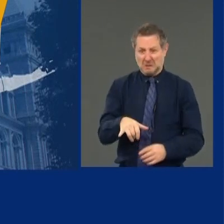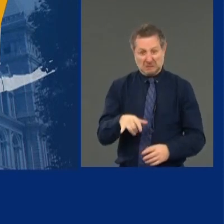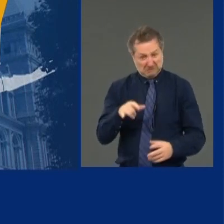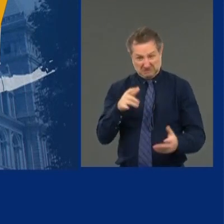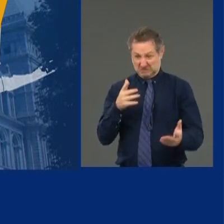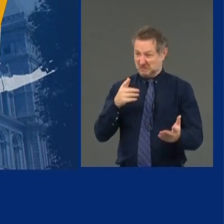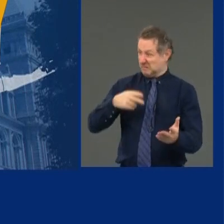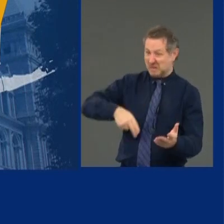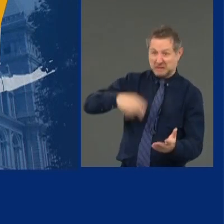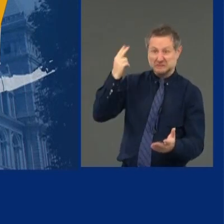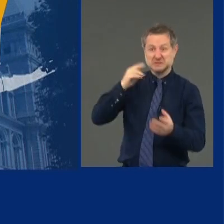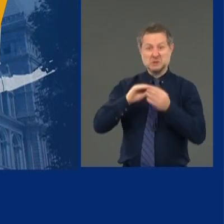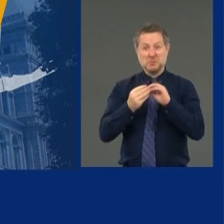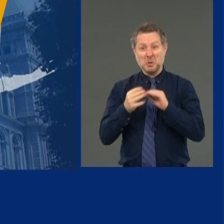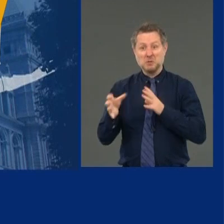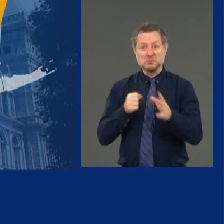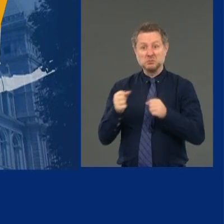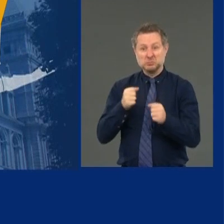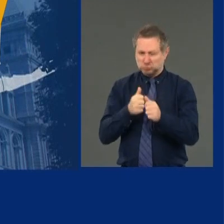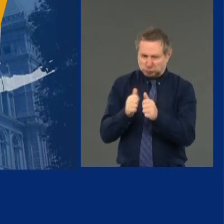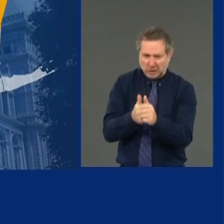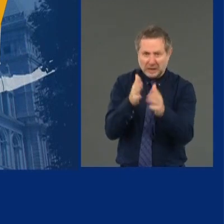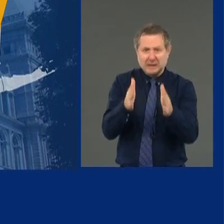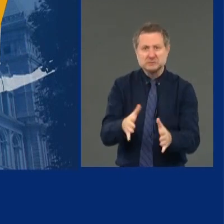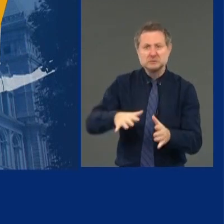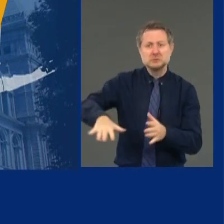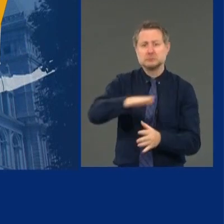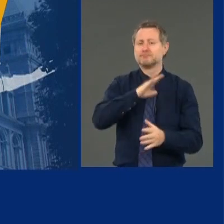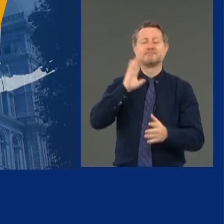WE HAVE NEVER DONE TESTING ON THIS SCALE. WE HAVE NEVER DONE TRACING ON